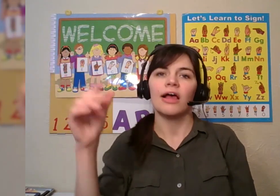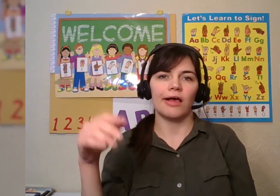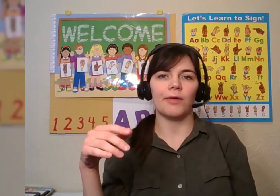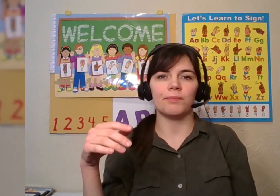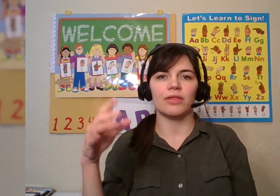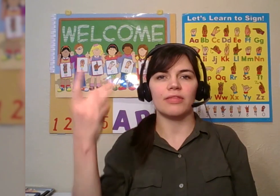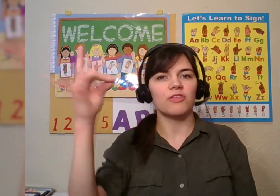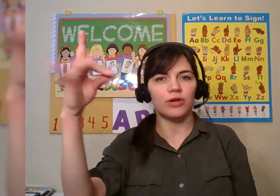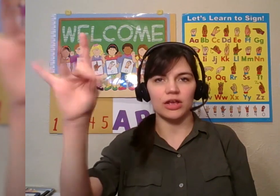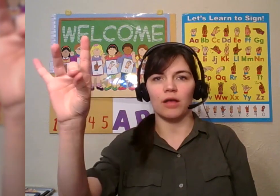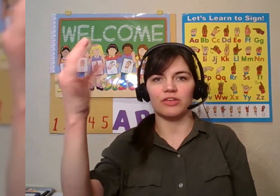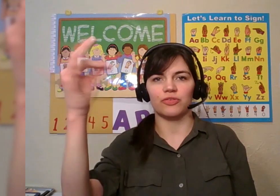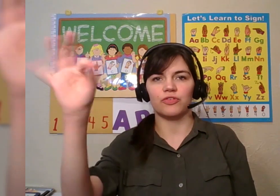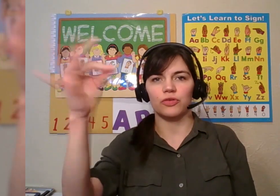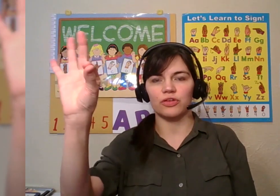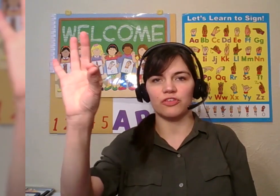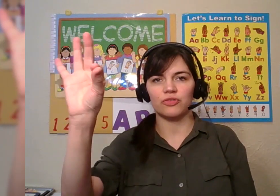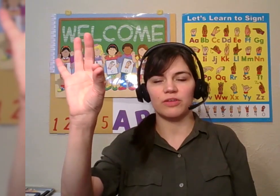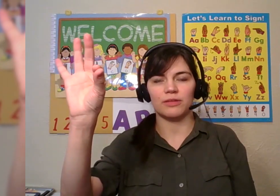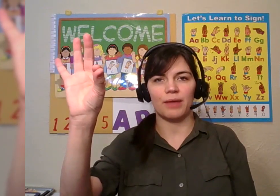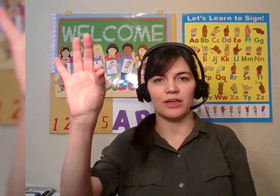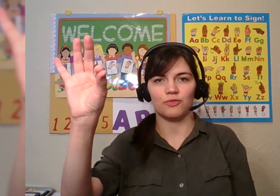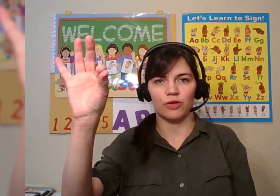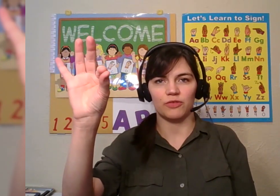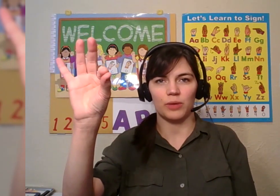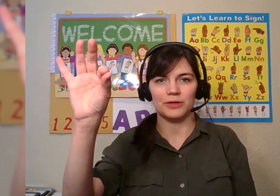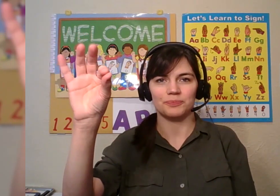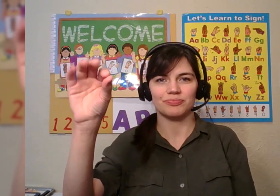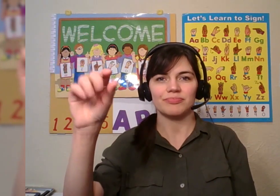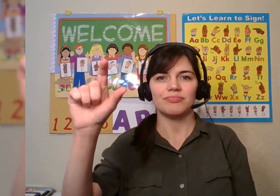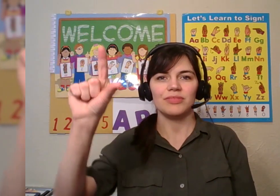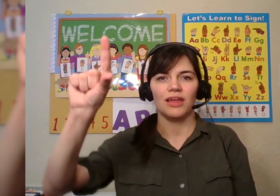that's pretty common too. So you can just twist it back and forth as well.